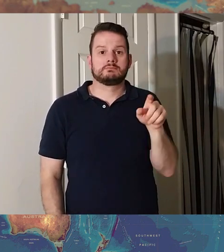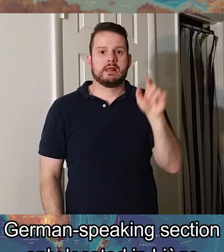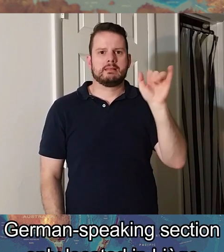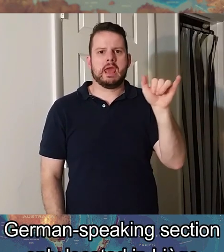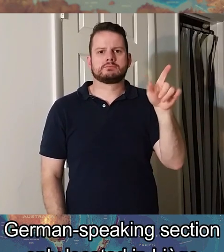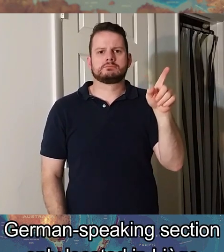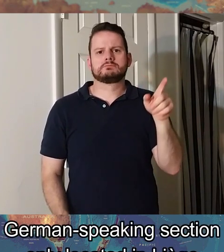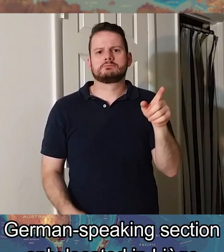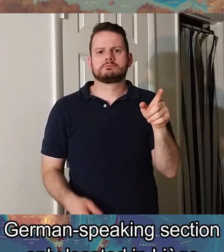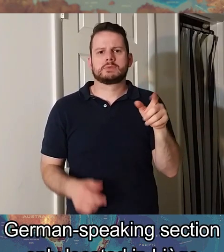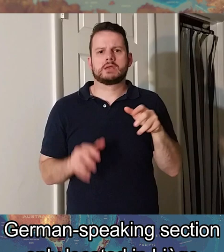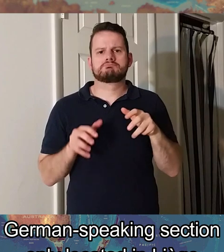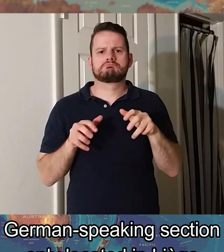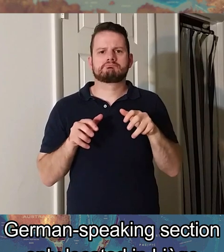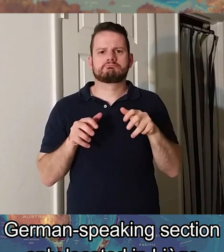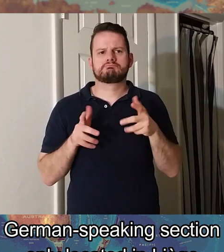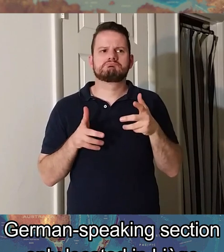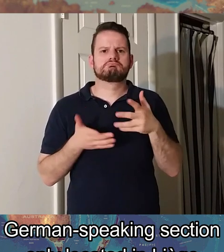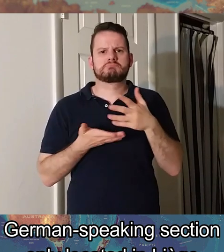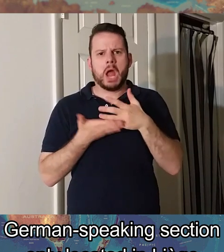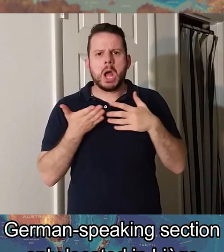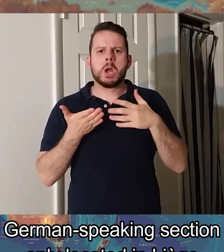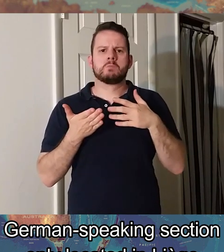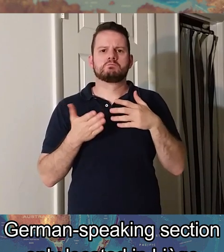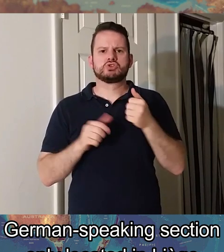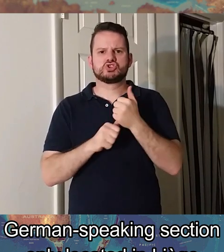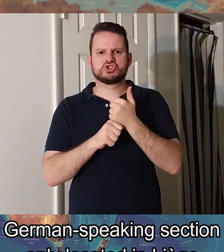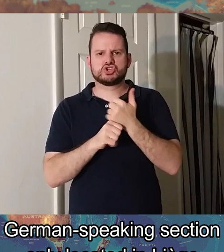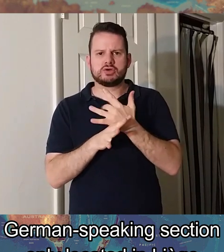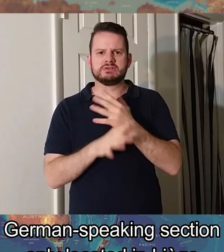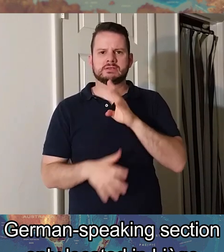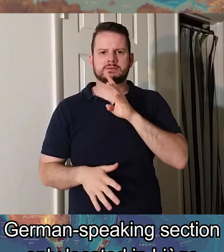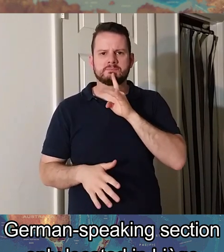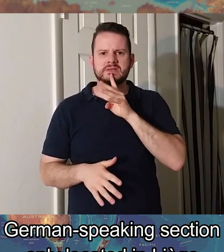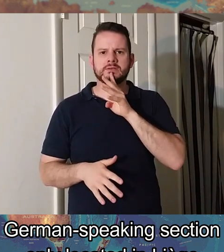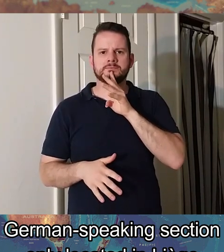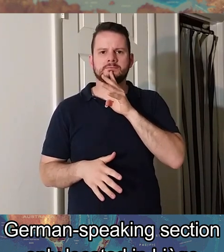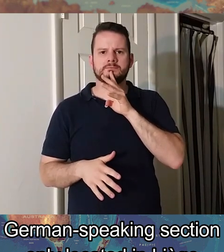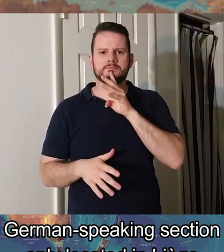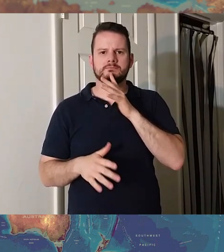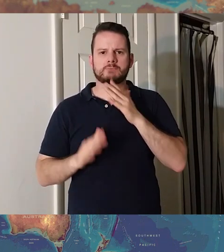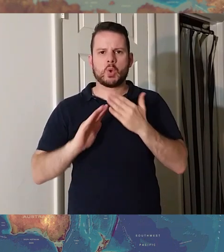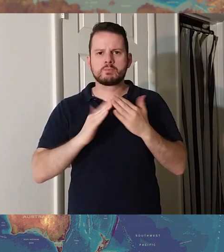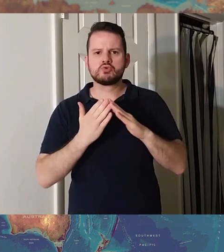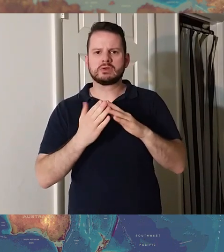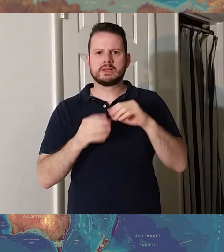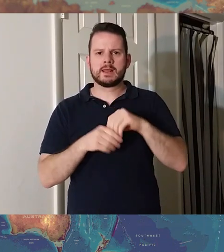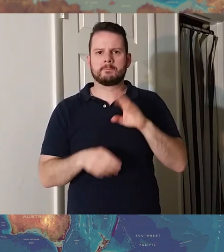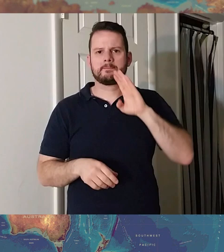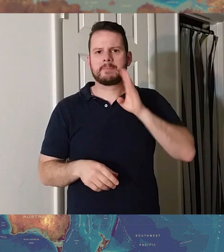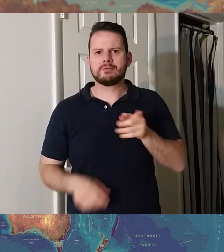There is a community of some German-speaking people in Belgium.